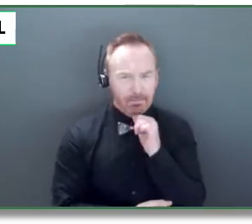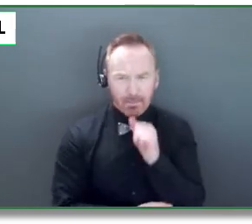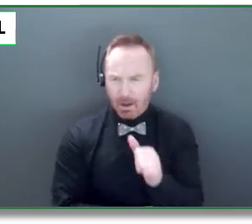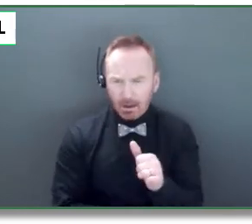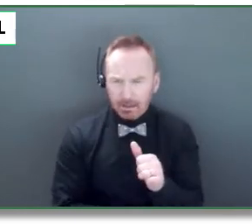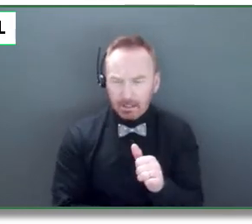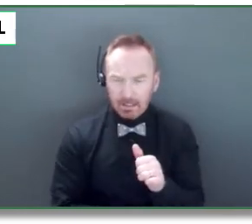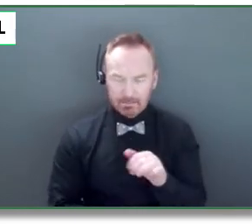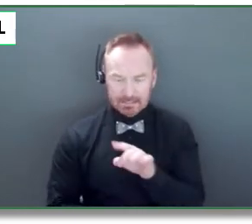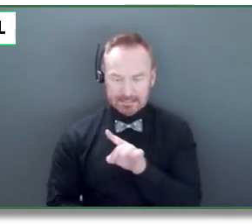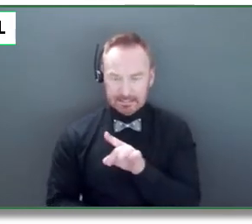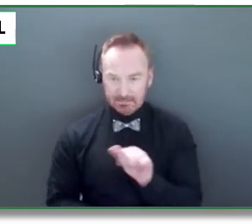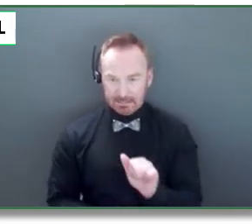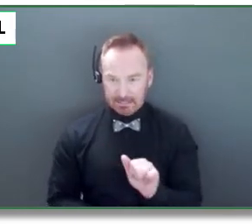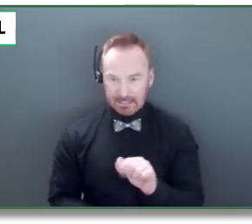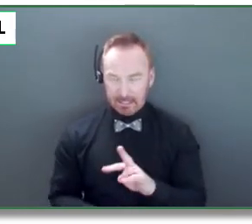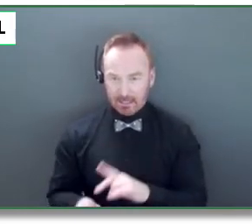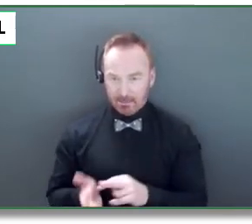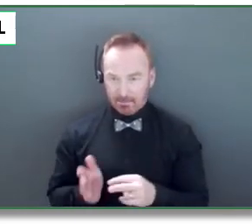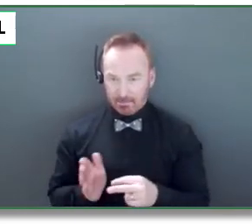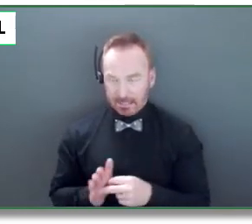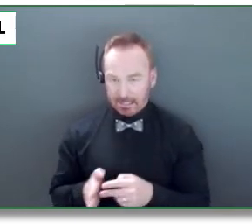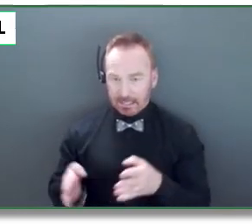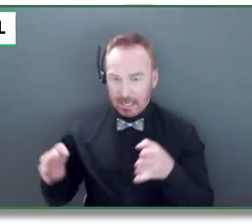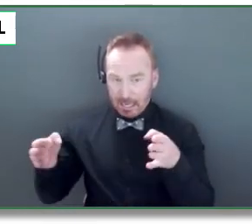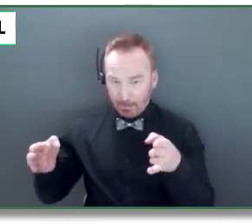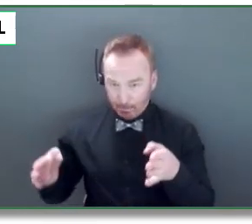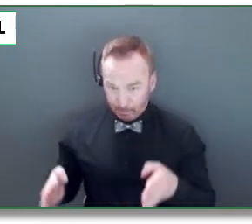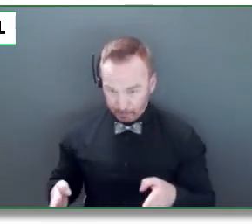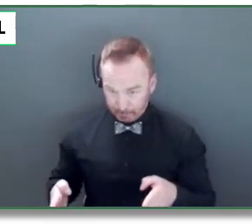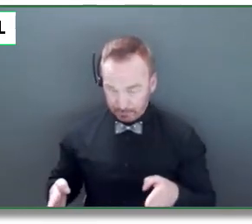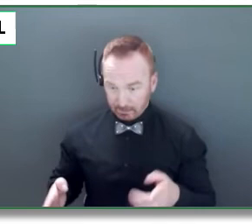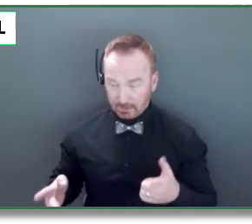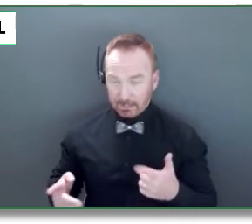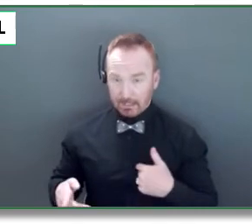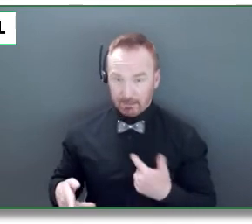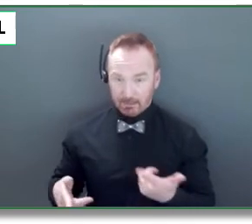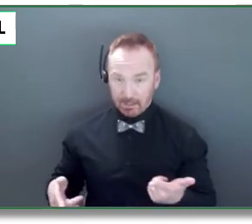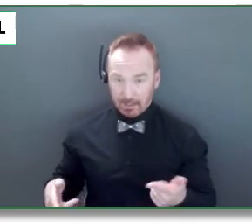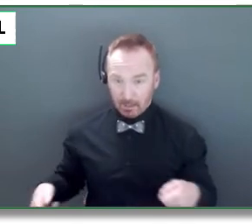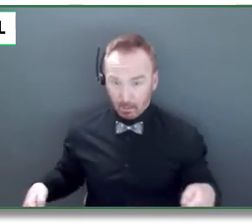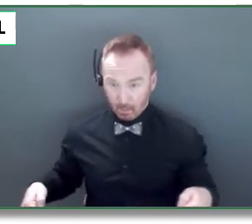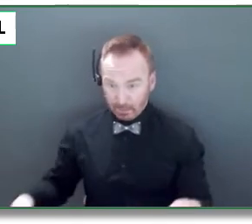It's a lot wider and that even uh somebody in manual wheelchair for